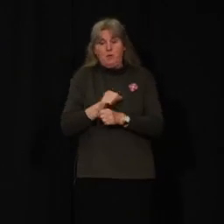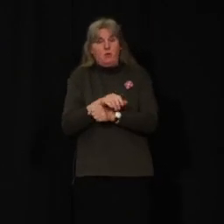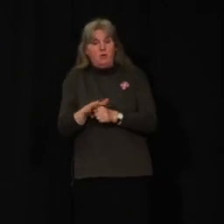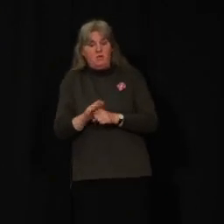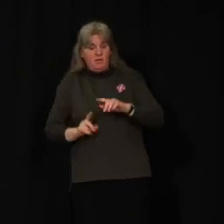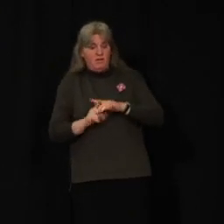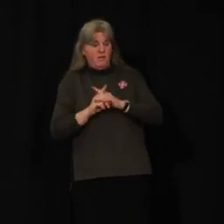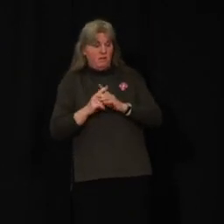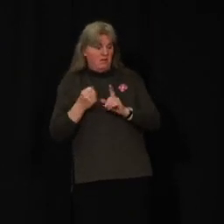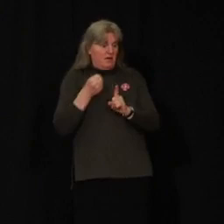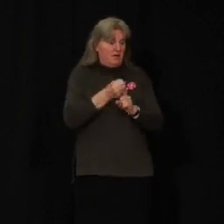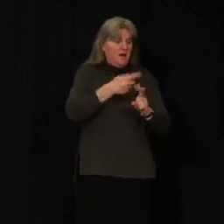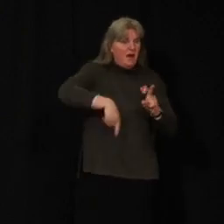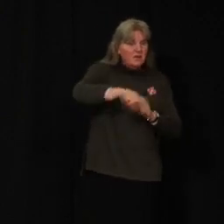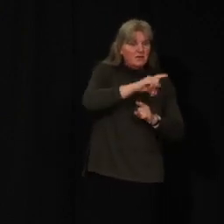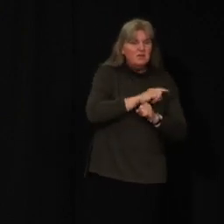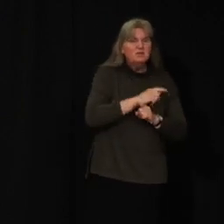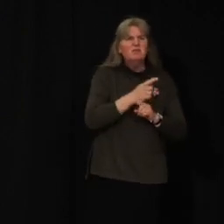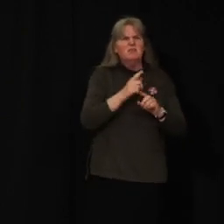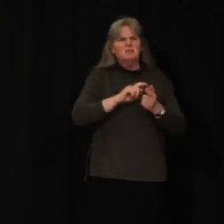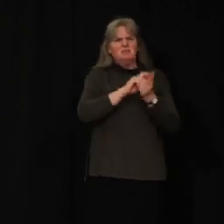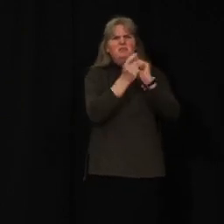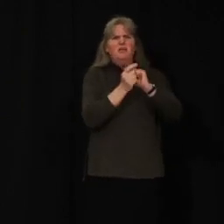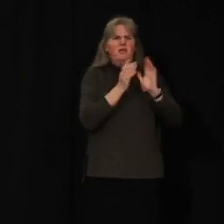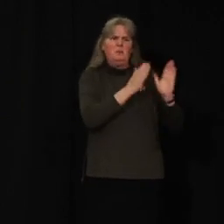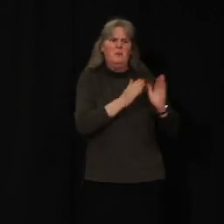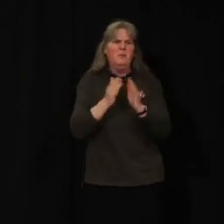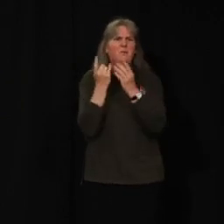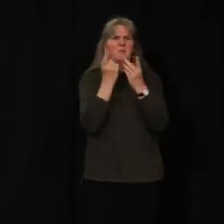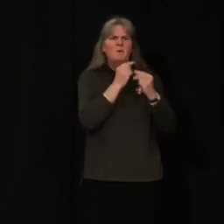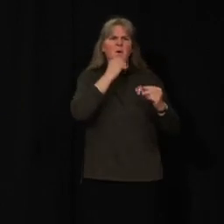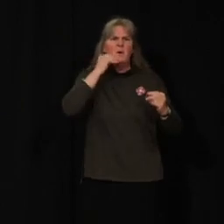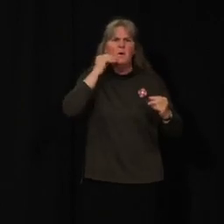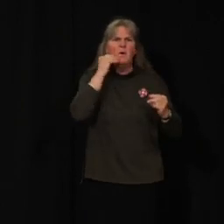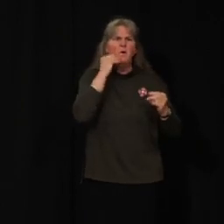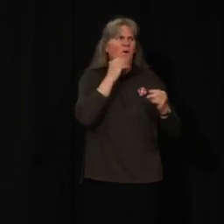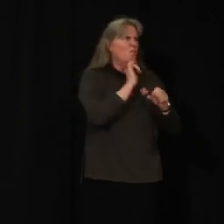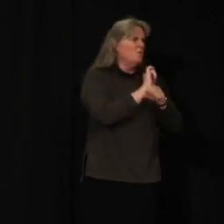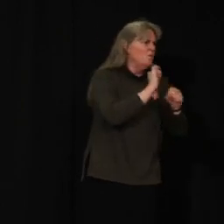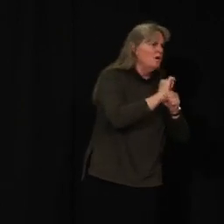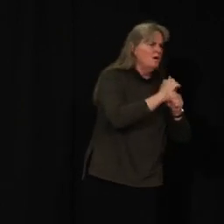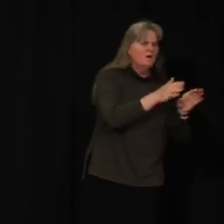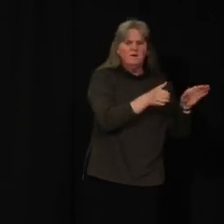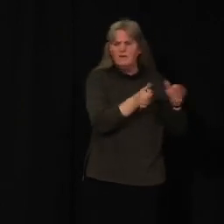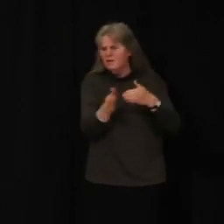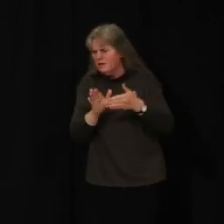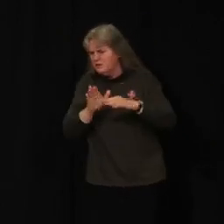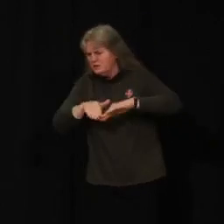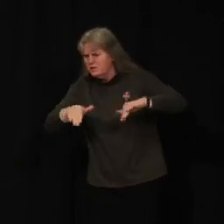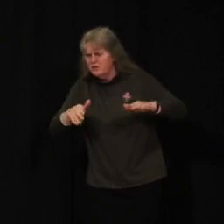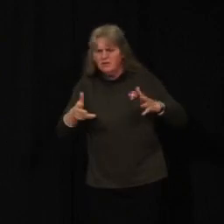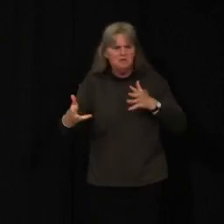your routines like working at home, for example. This is in no way an easy task, especially if you're